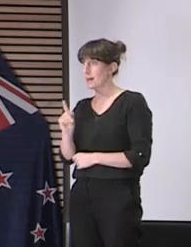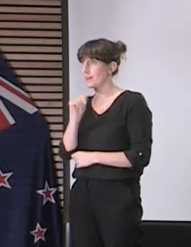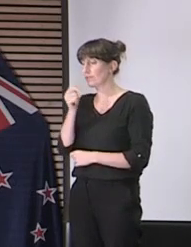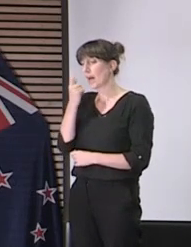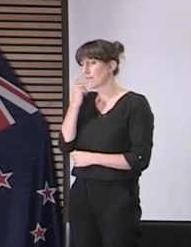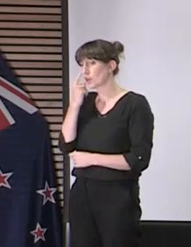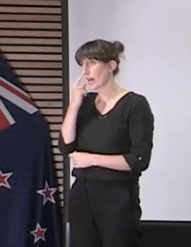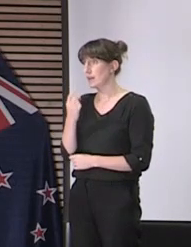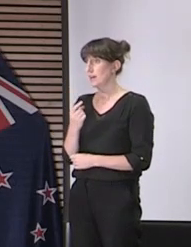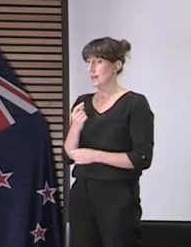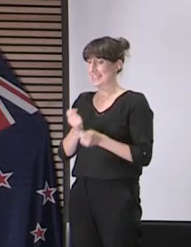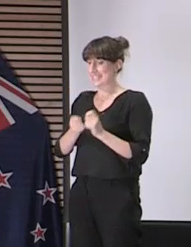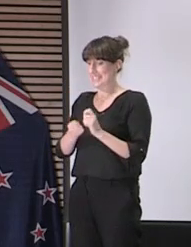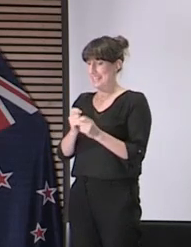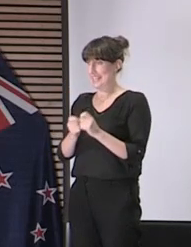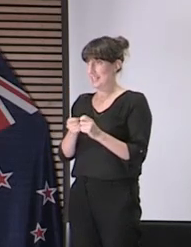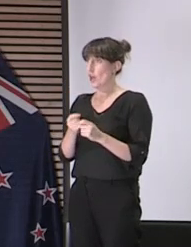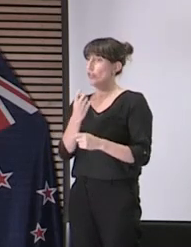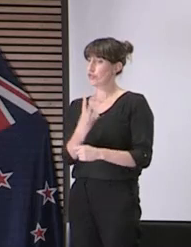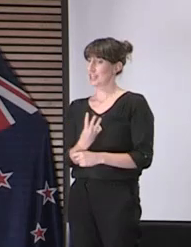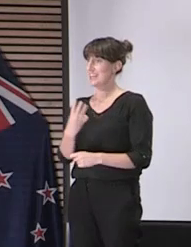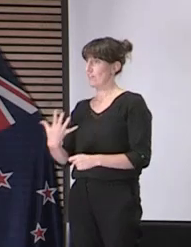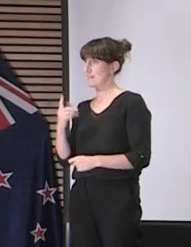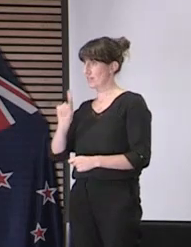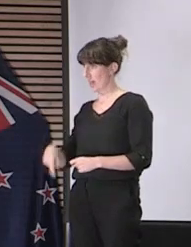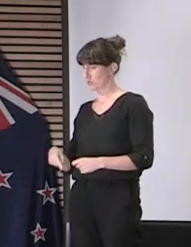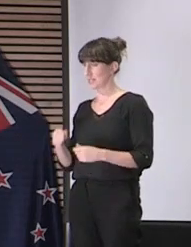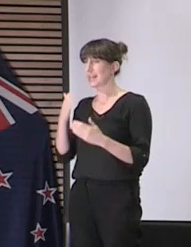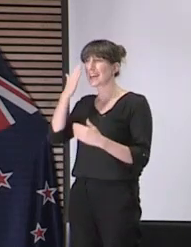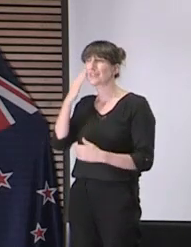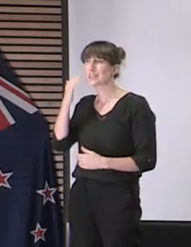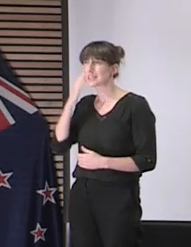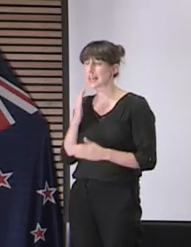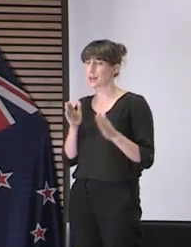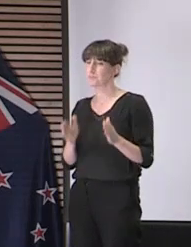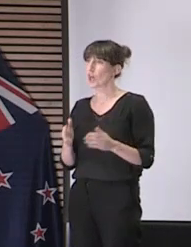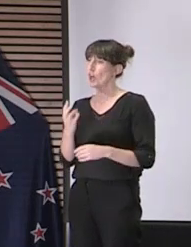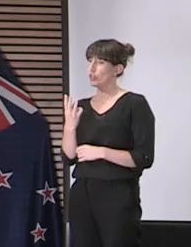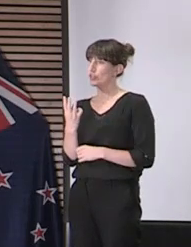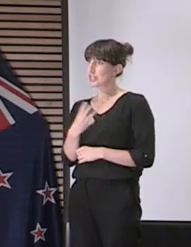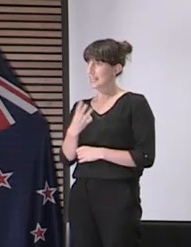Waikato lab data and so far though if you look at the 35,000 people for whom we do